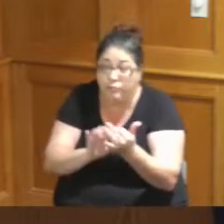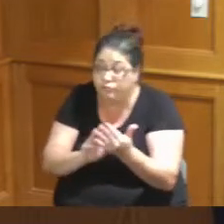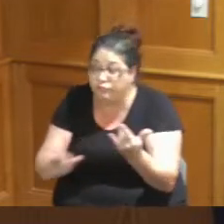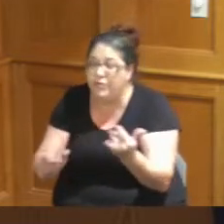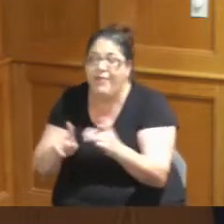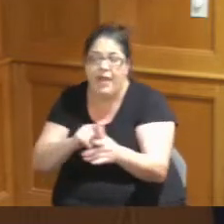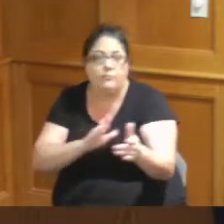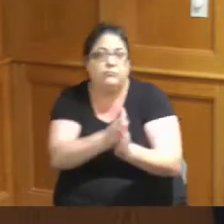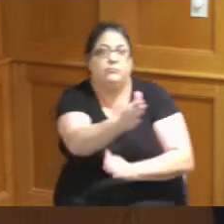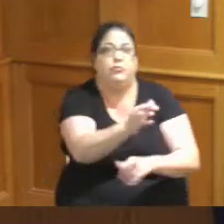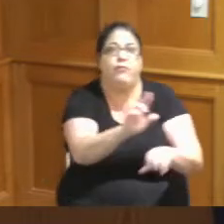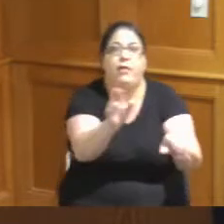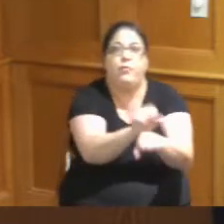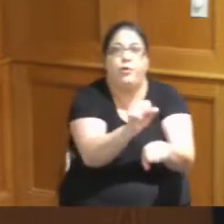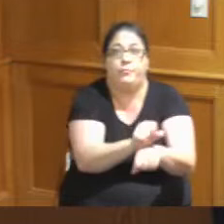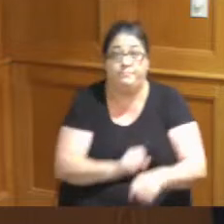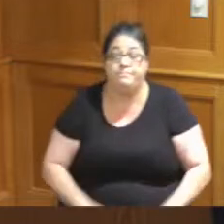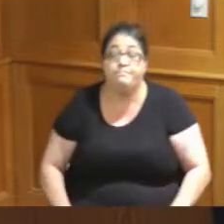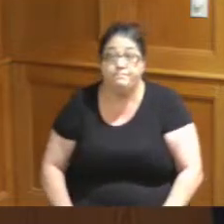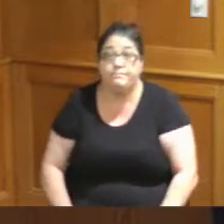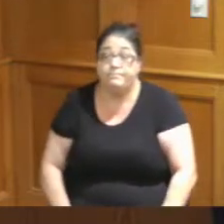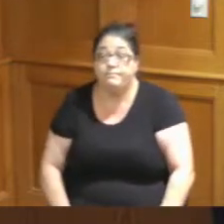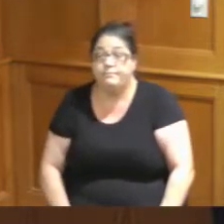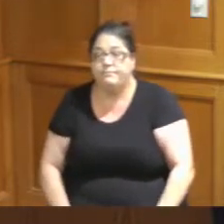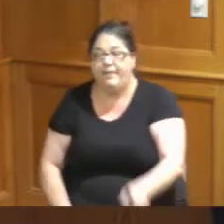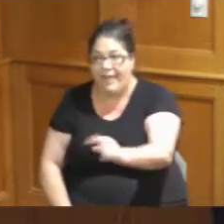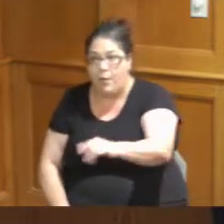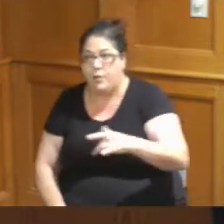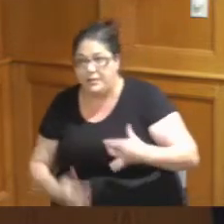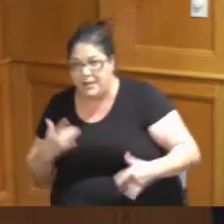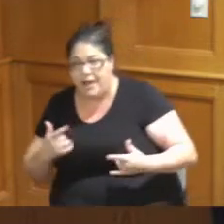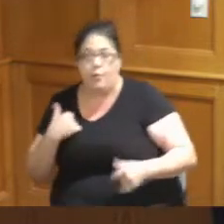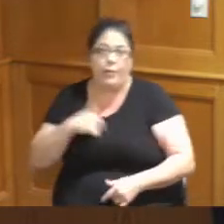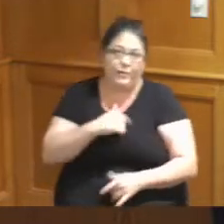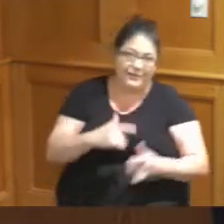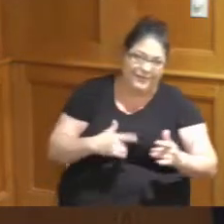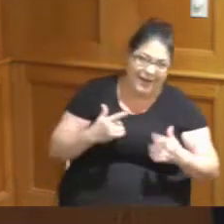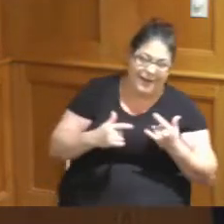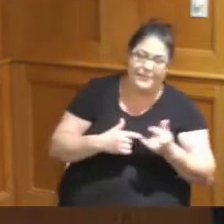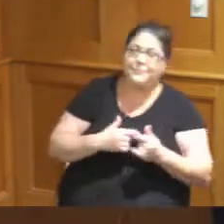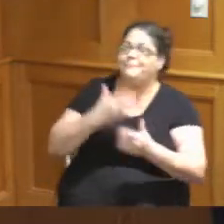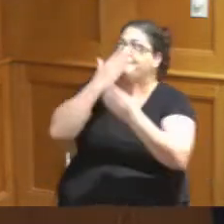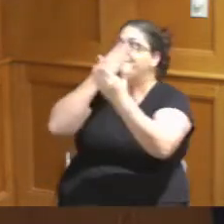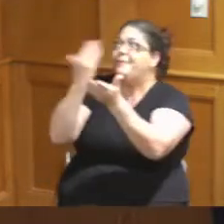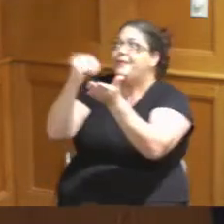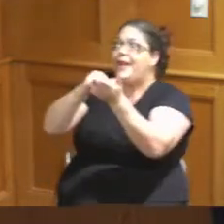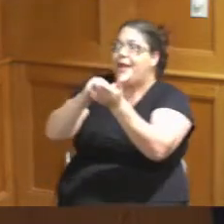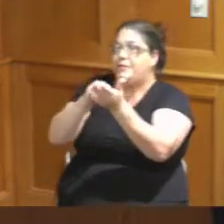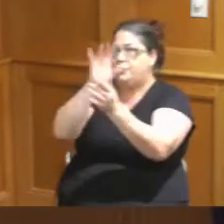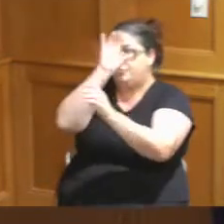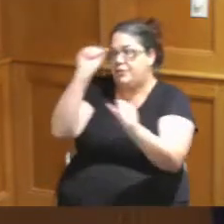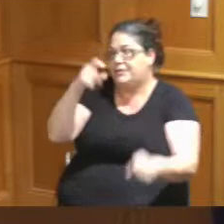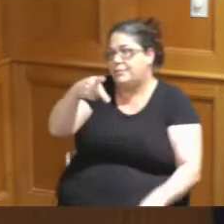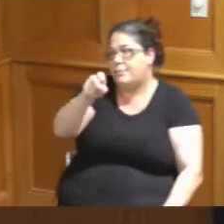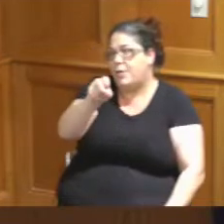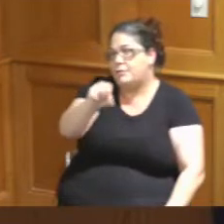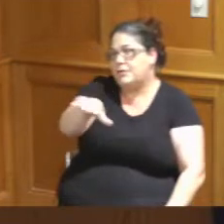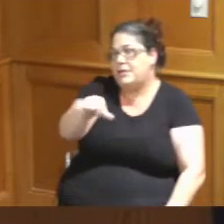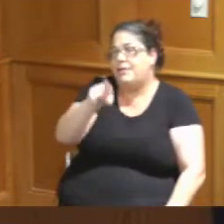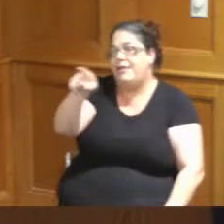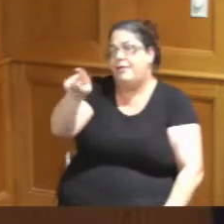was so excited about that so a shout out again with President Posey over at Cincinnati State